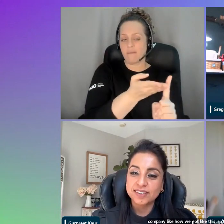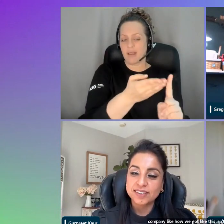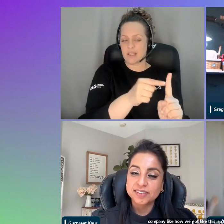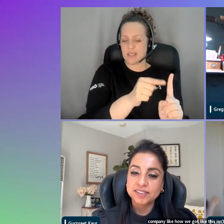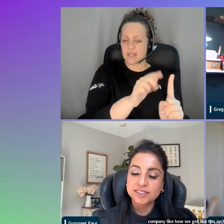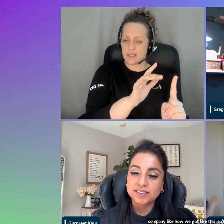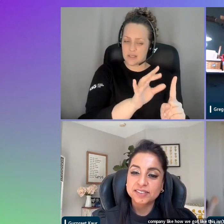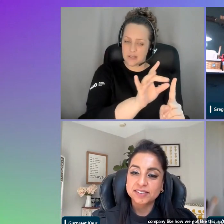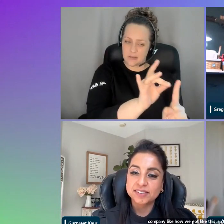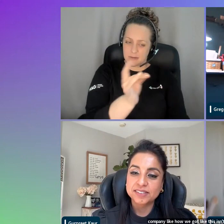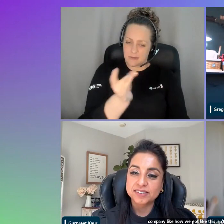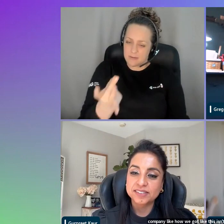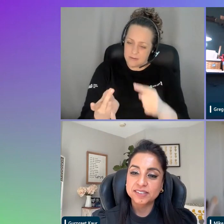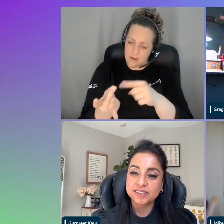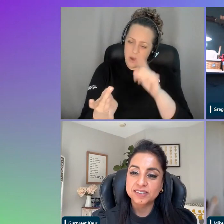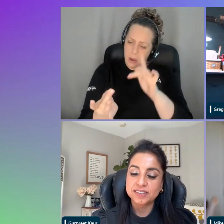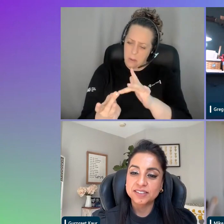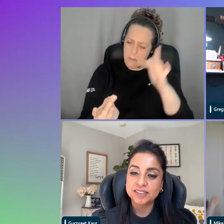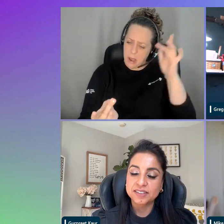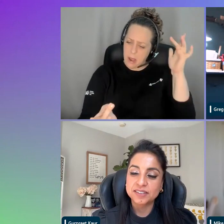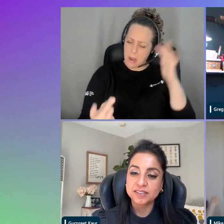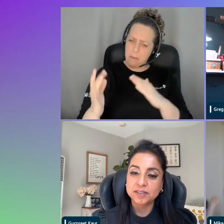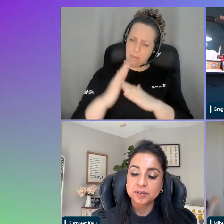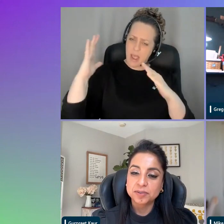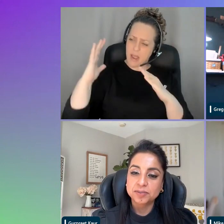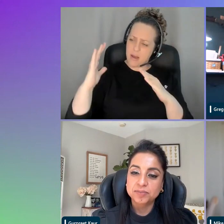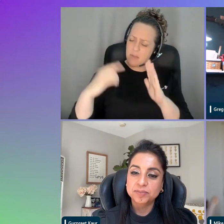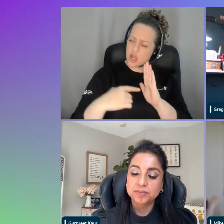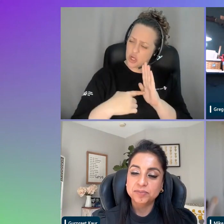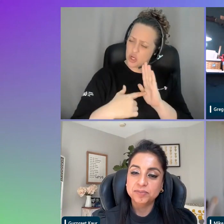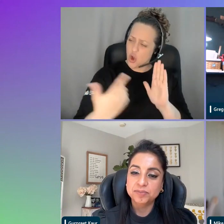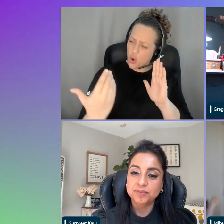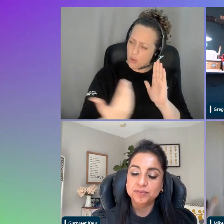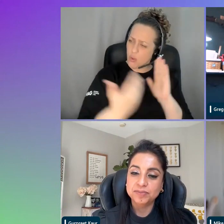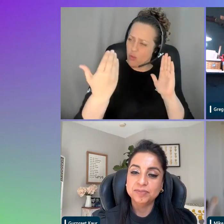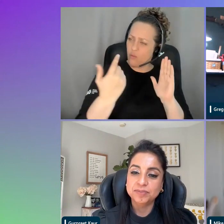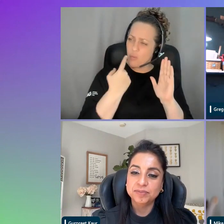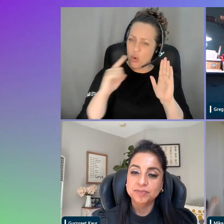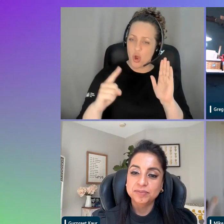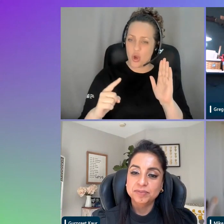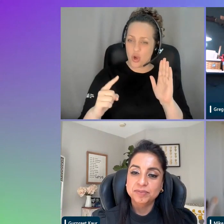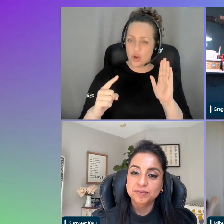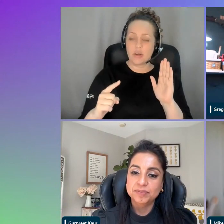we can do it, great, and we can build that credibility with that team, and we can show that this works, we can get the second